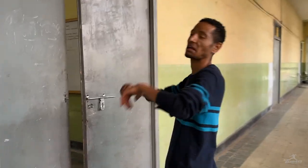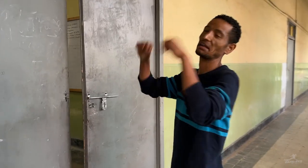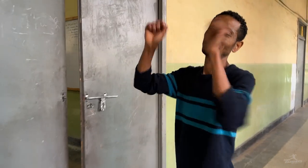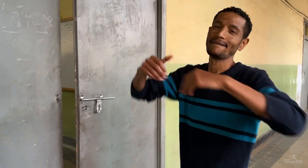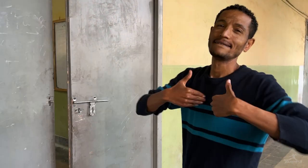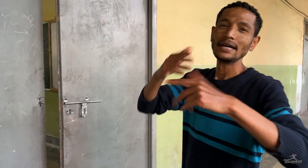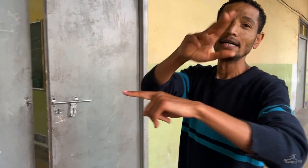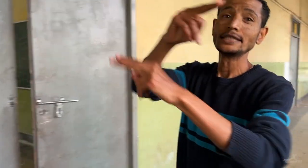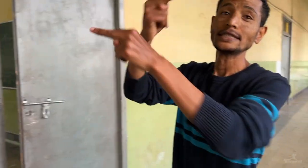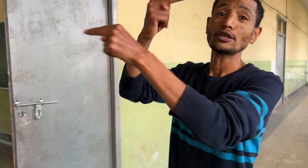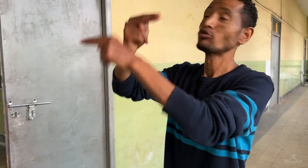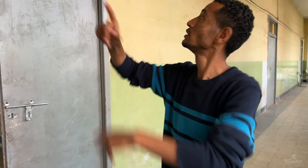This is a natural science class.